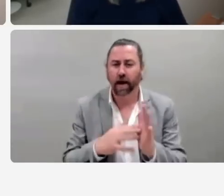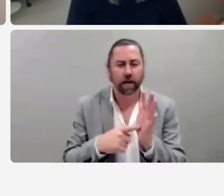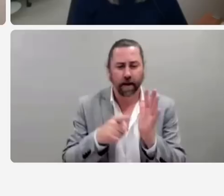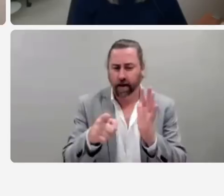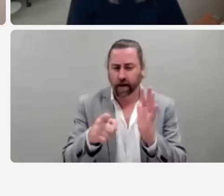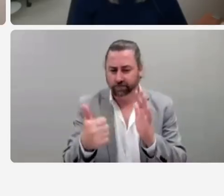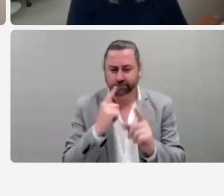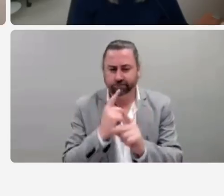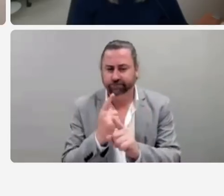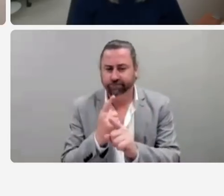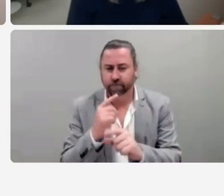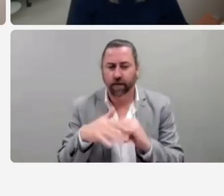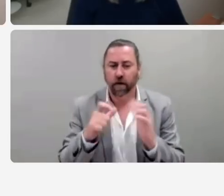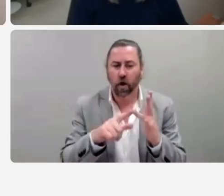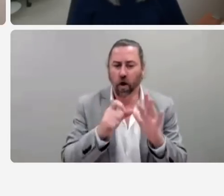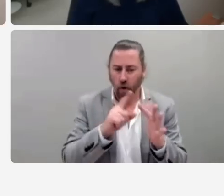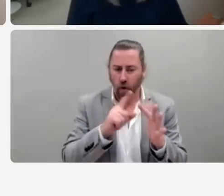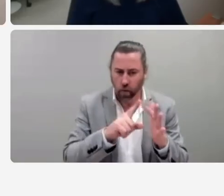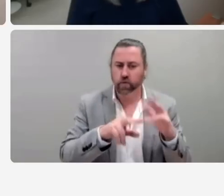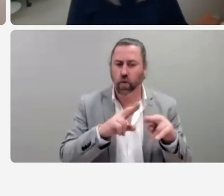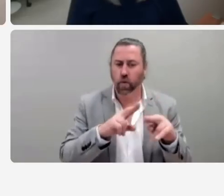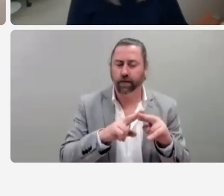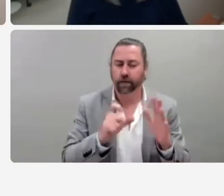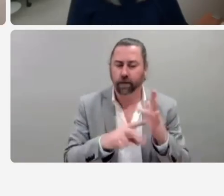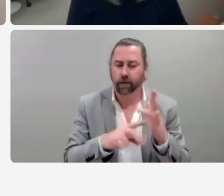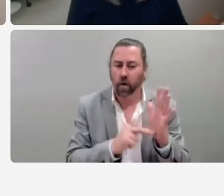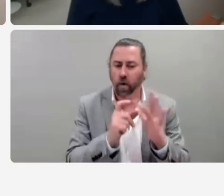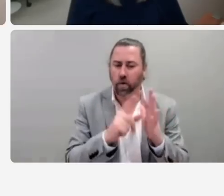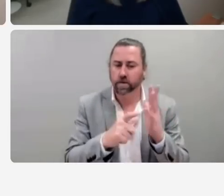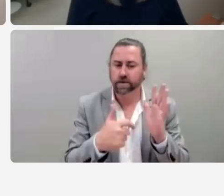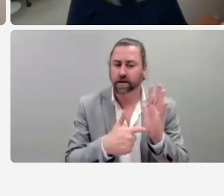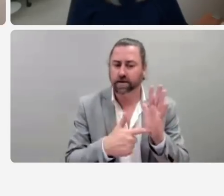I think the fact we've got a Code of Conduct now that we'll look to apply in very similar ways to what